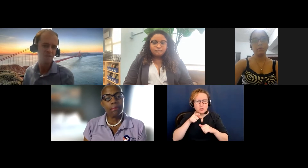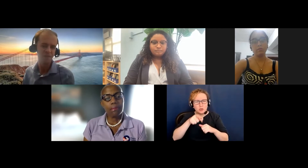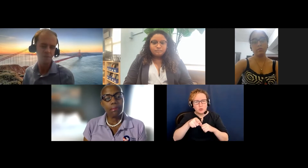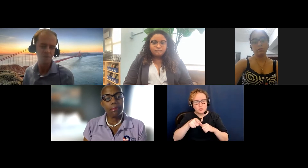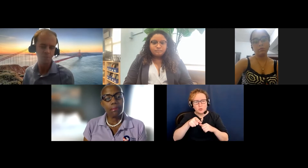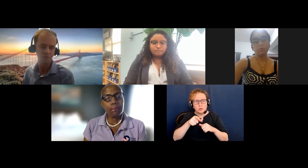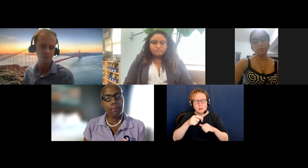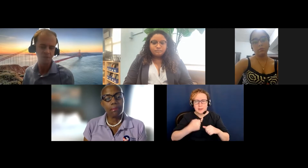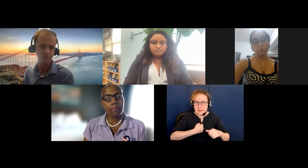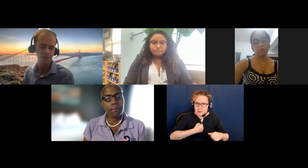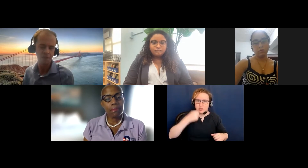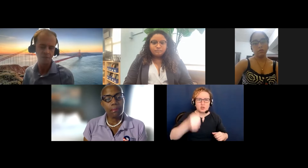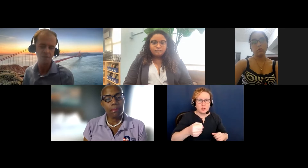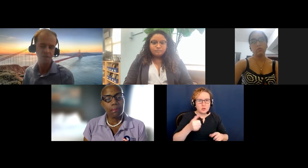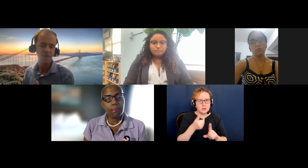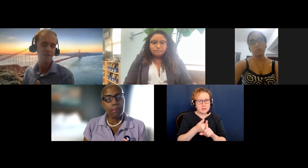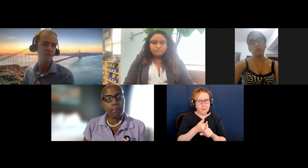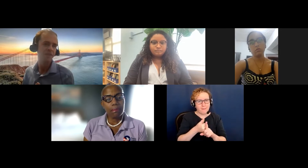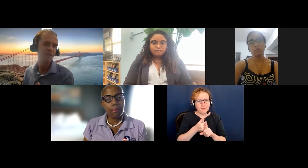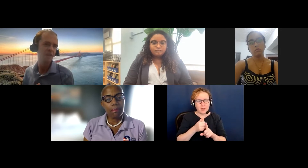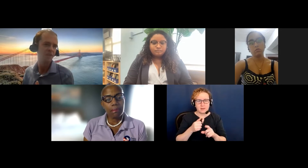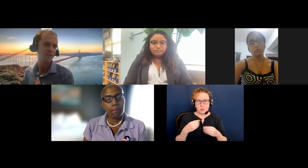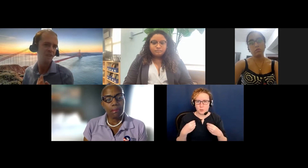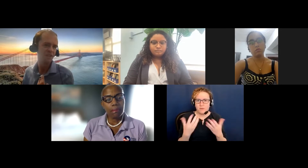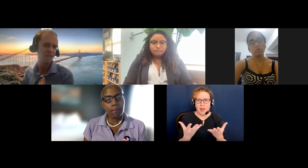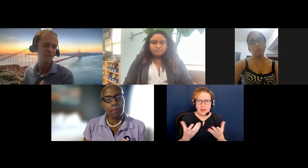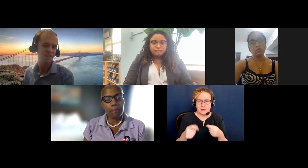some of these opportunities so that you did not just get left on the sidelines?